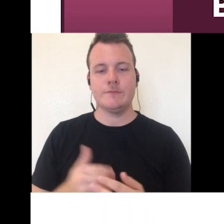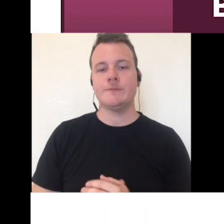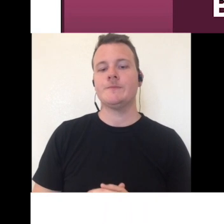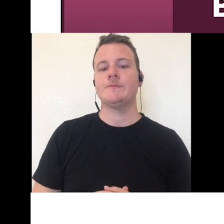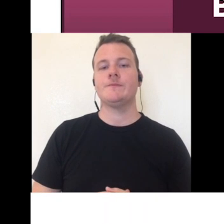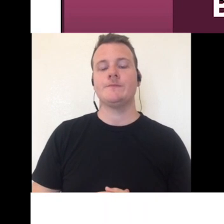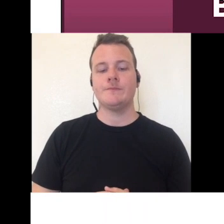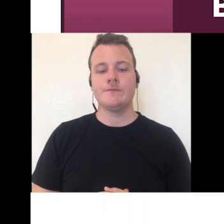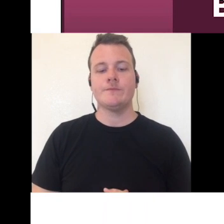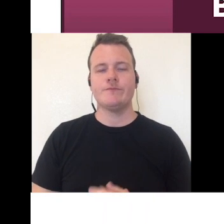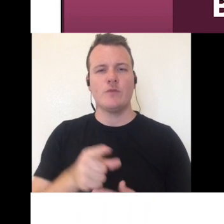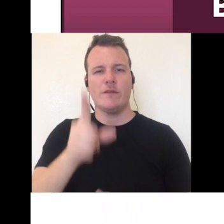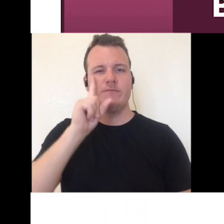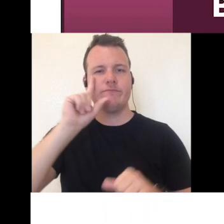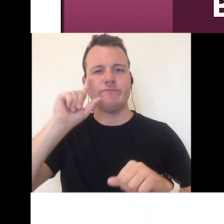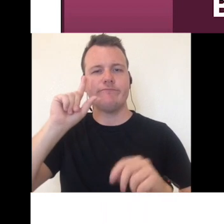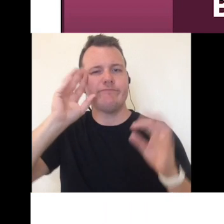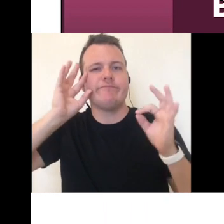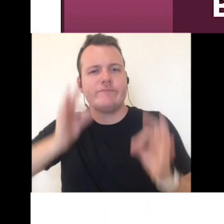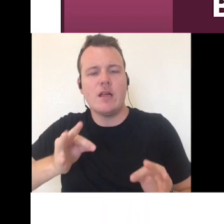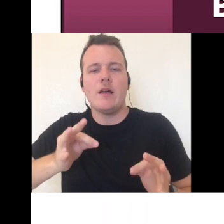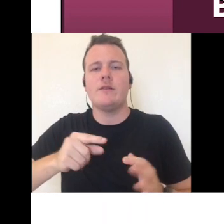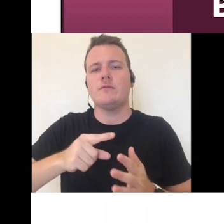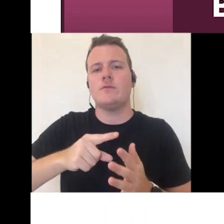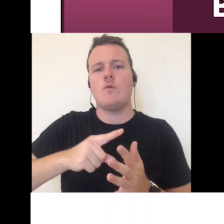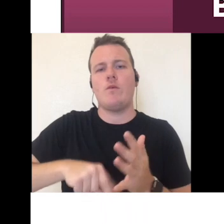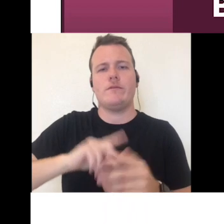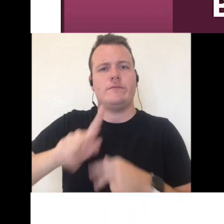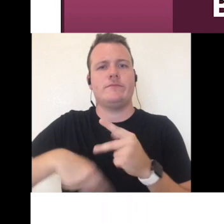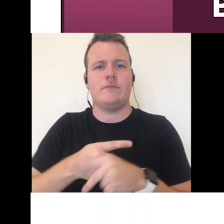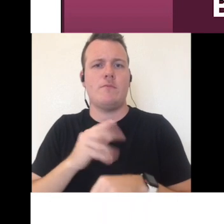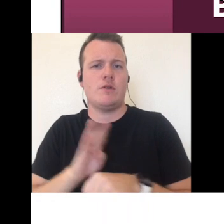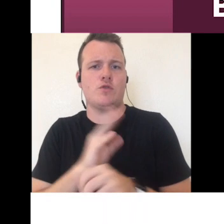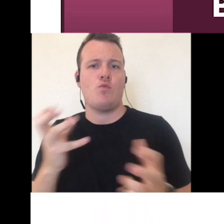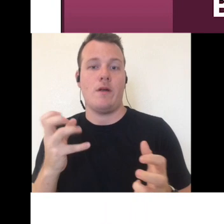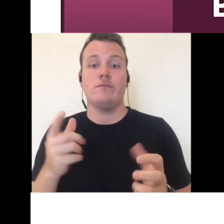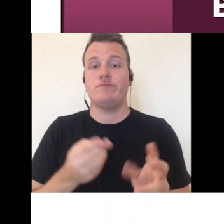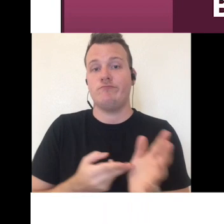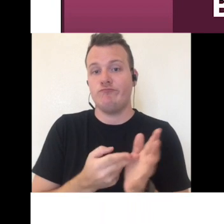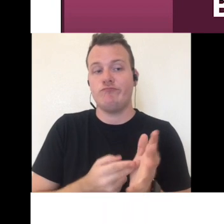have to decide what kind of a practice you want, and this is just a full menu of